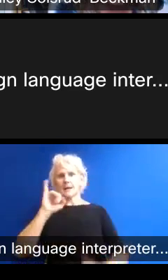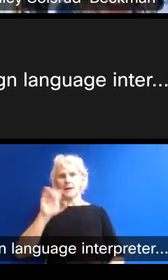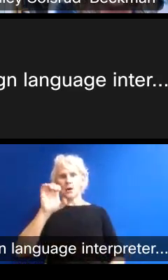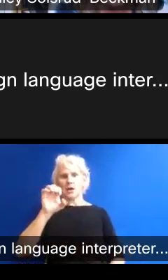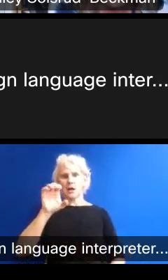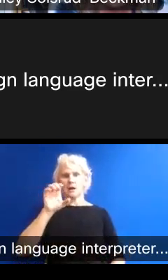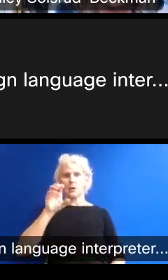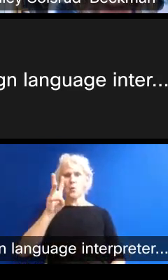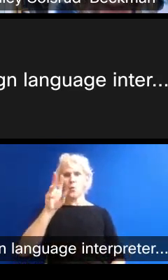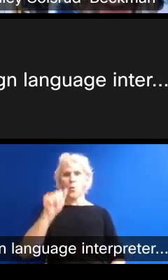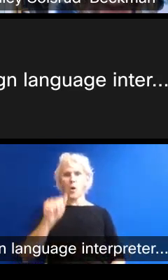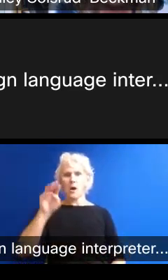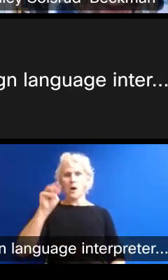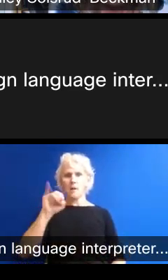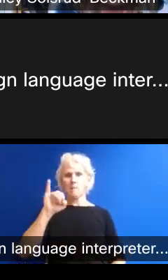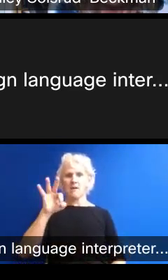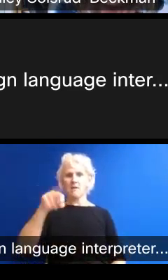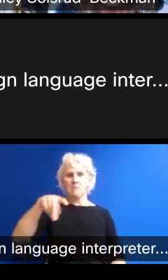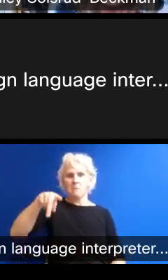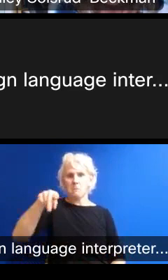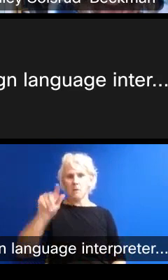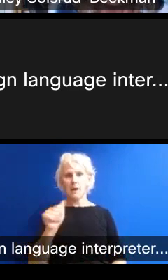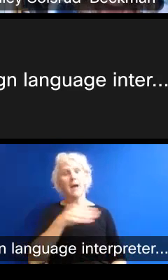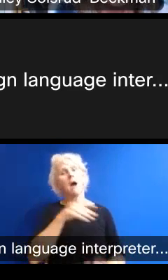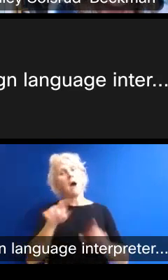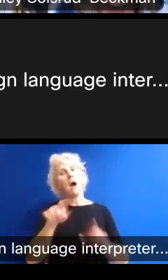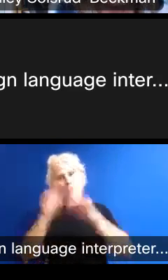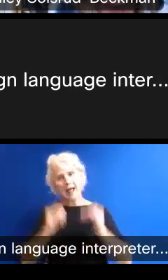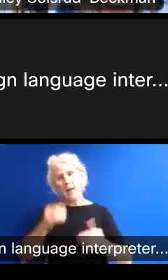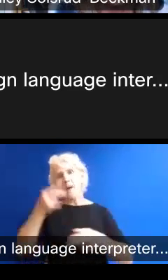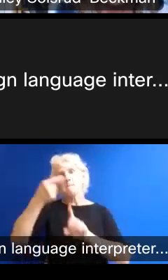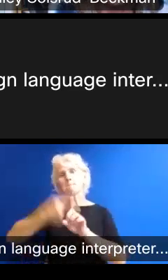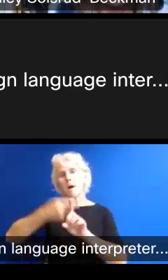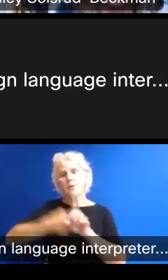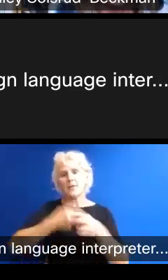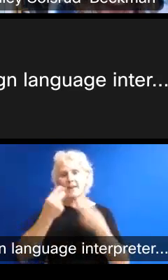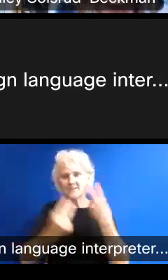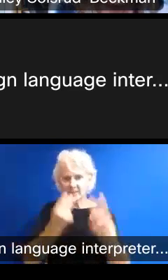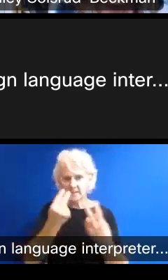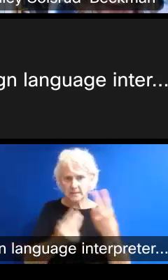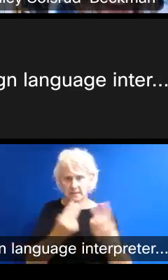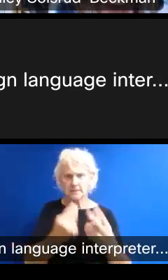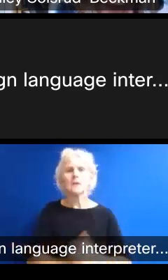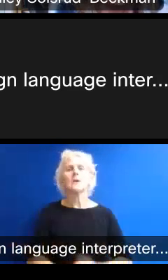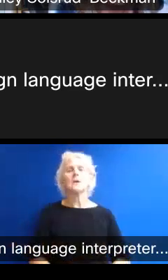by the case worker. So, we're going to go a little bit further like I said into permanency